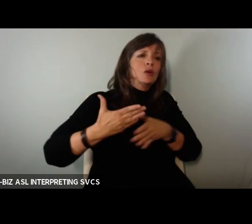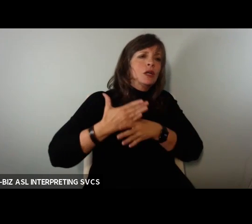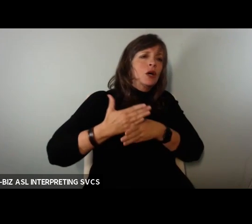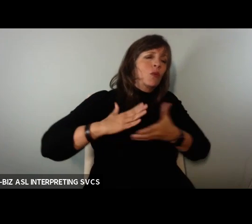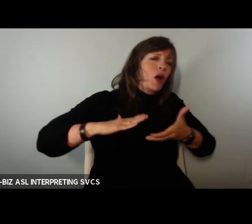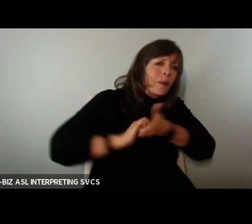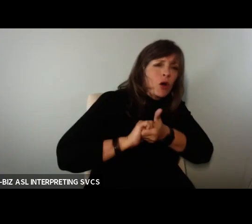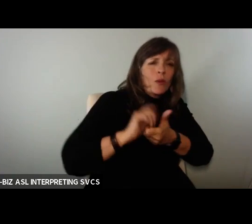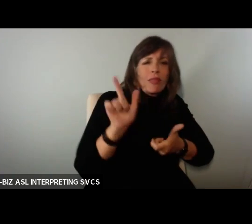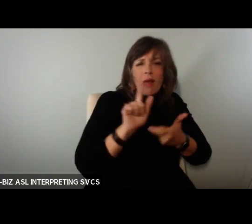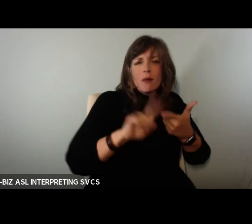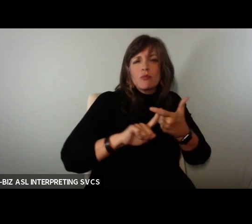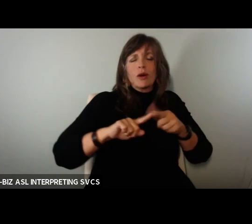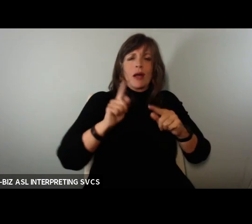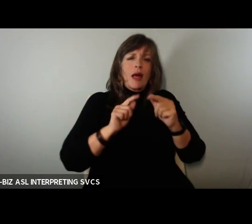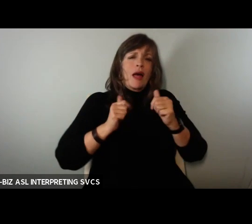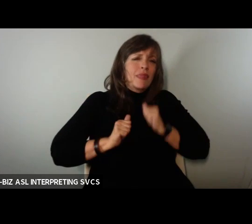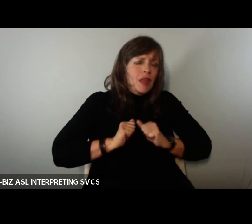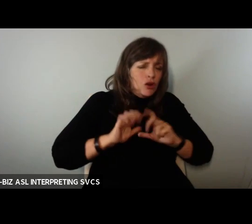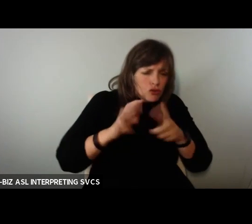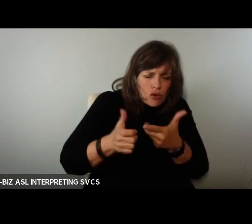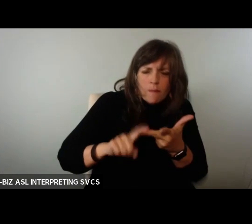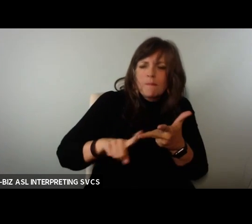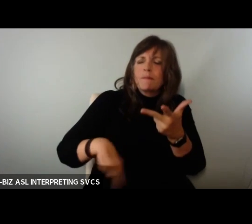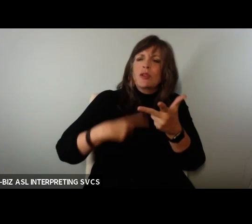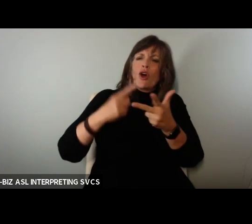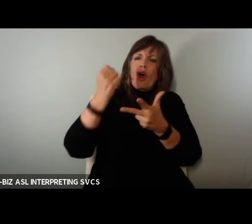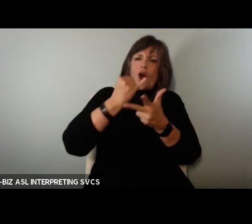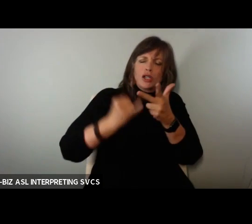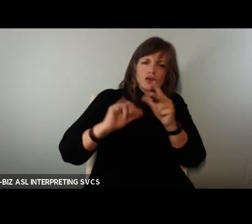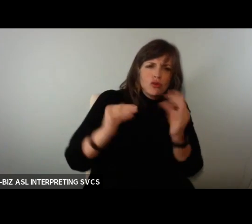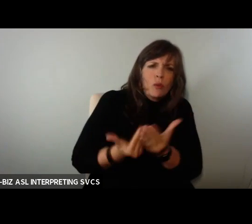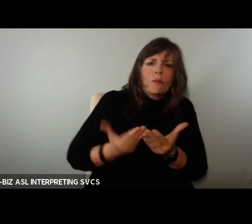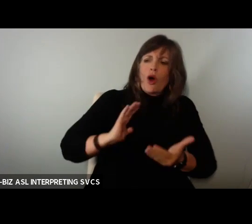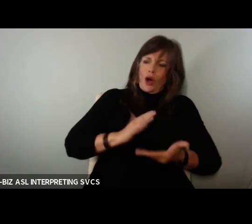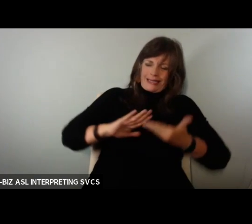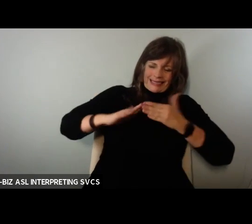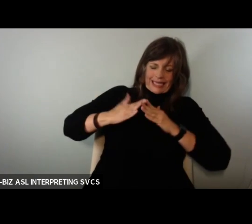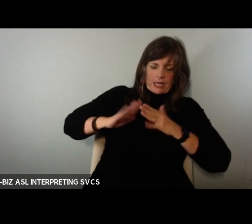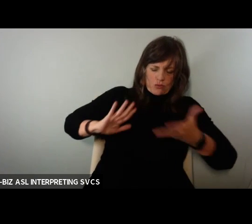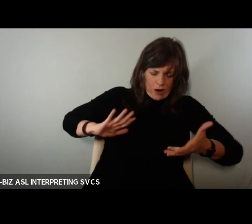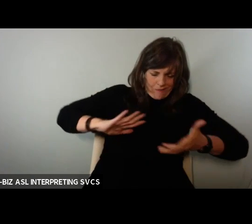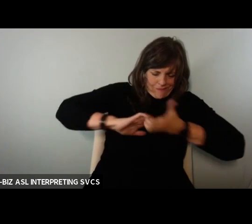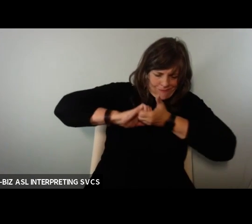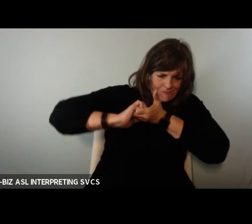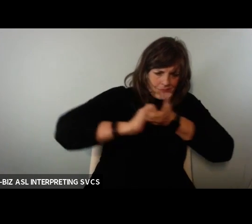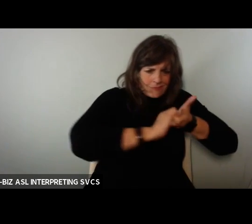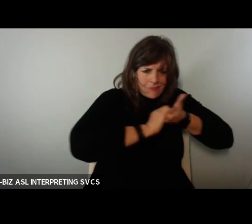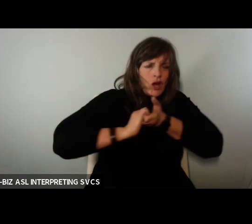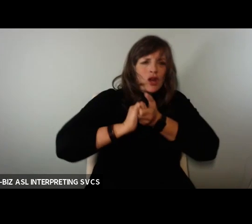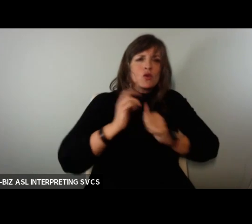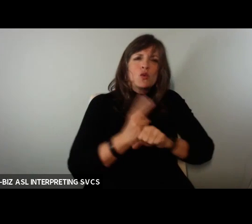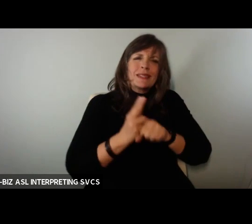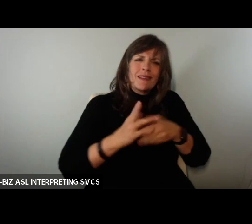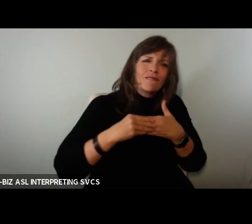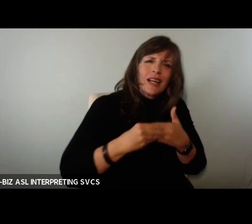we're pairing with our arts groups and using the flexibility we have and the experience we have on the ground to do that. So I encourage anyone